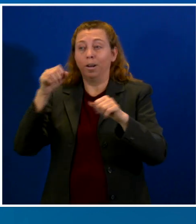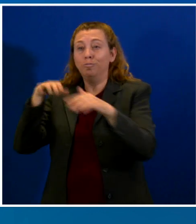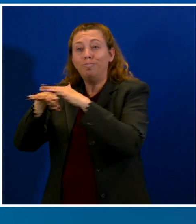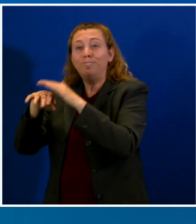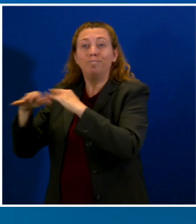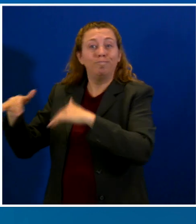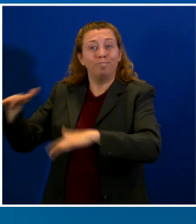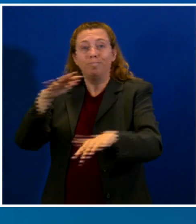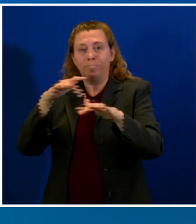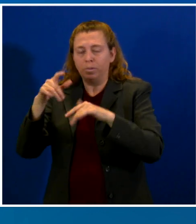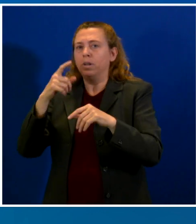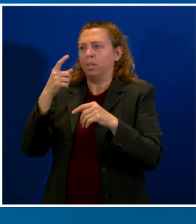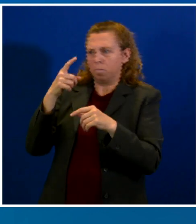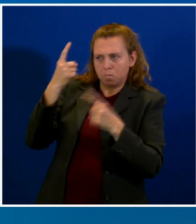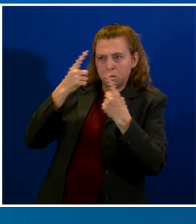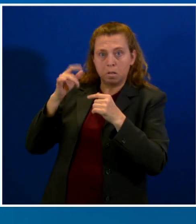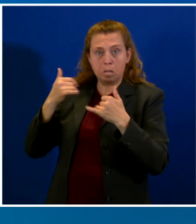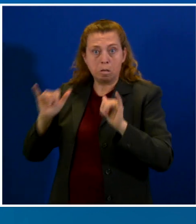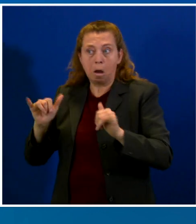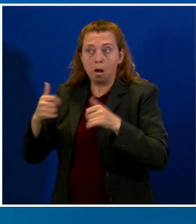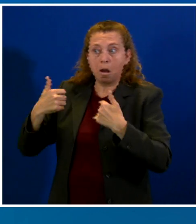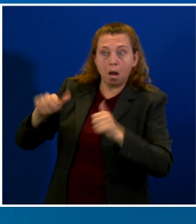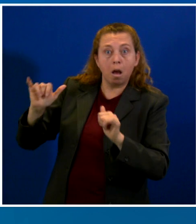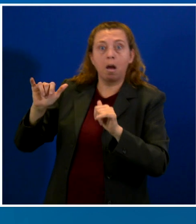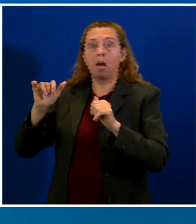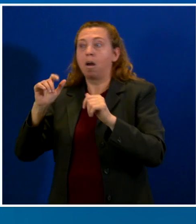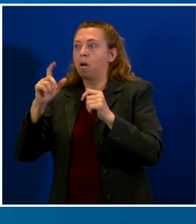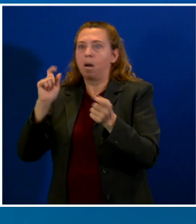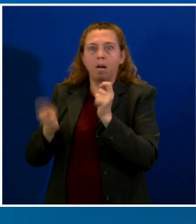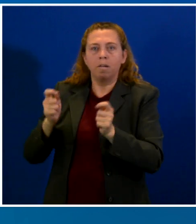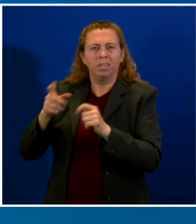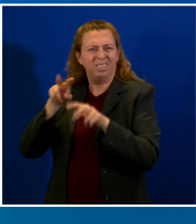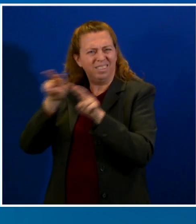Expanded vaccine eligibility will make a difference, but we